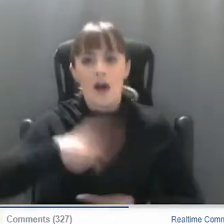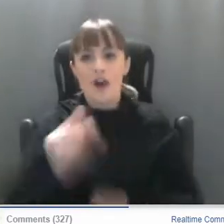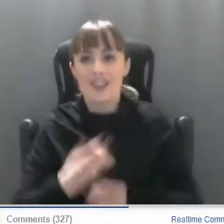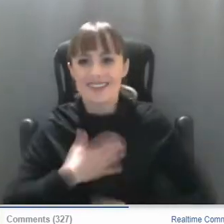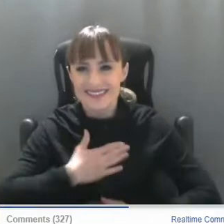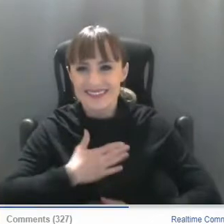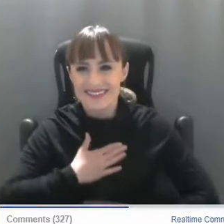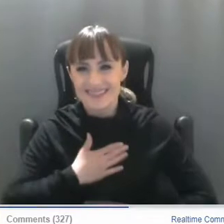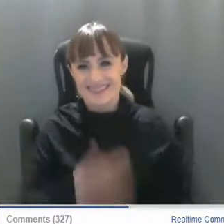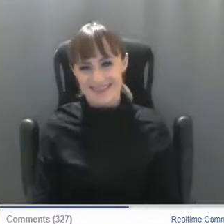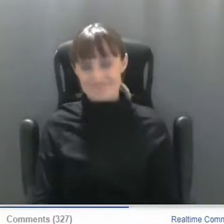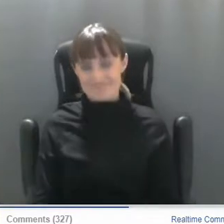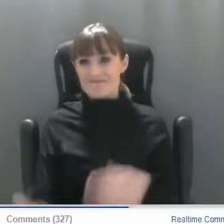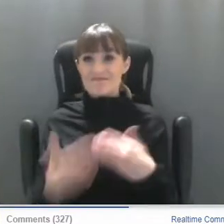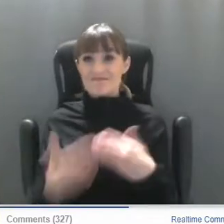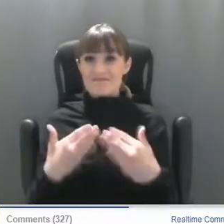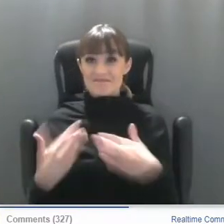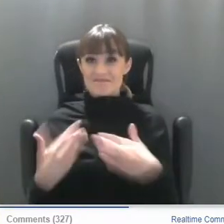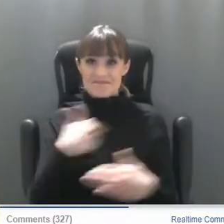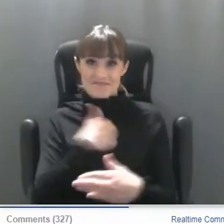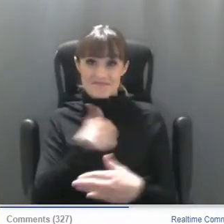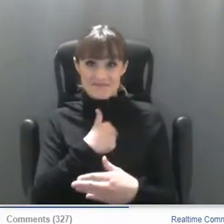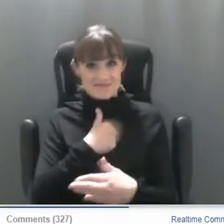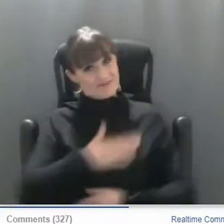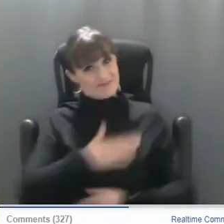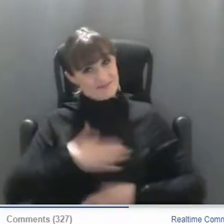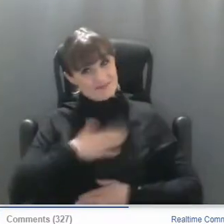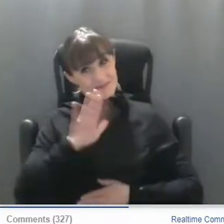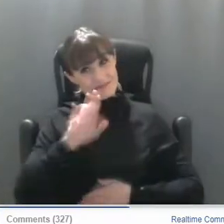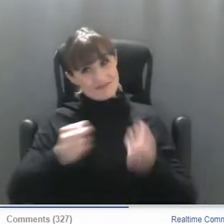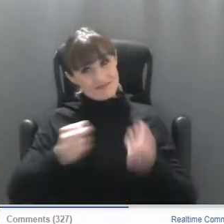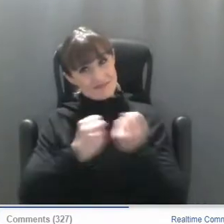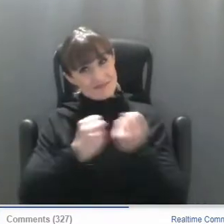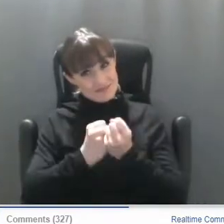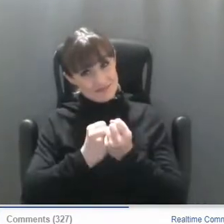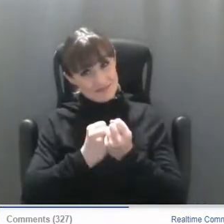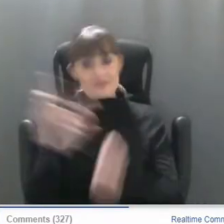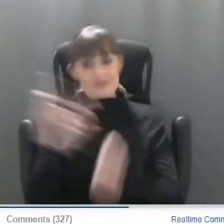support, the zoo is open. You need to go to hoglezoo.org to reserve your timed